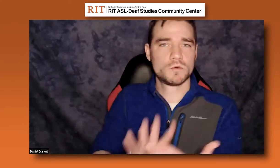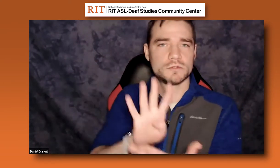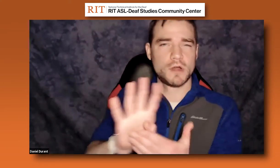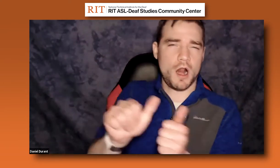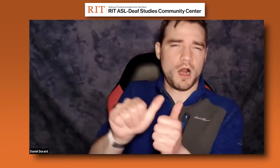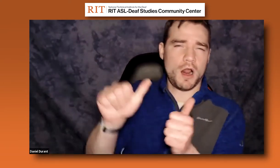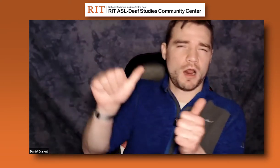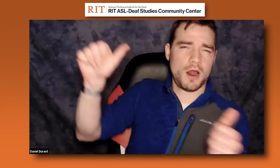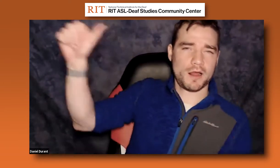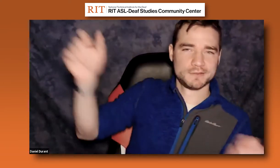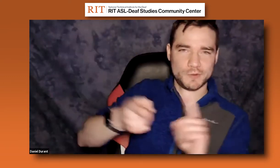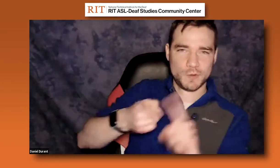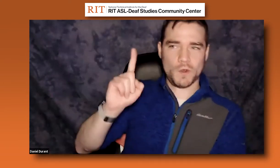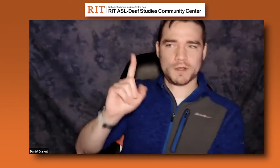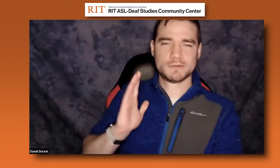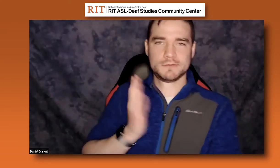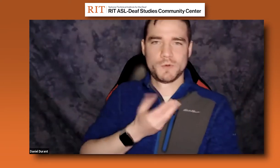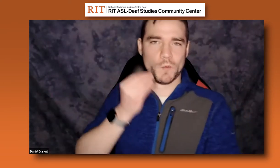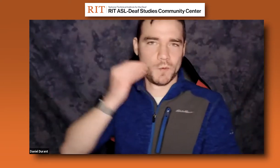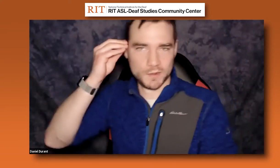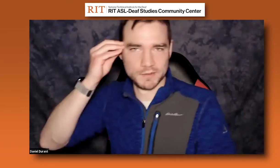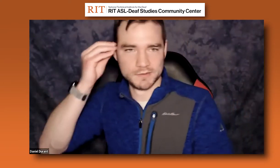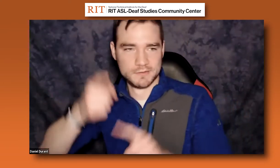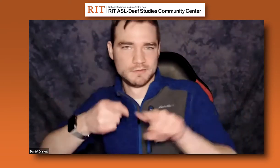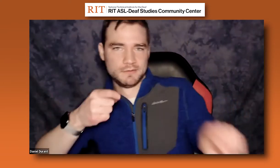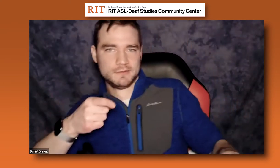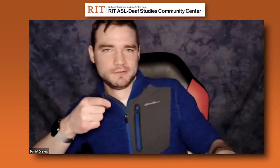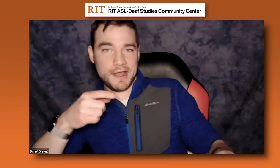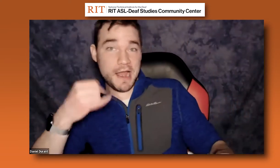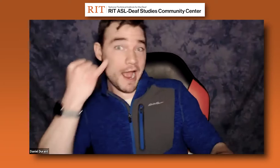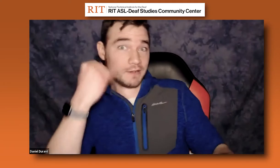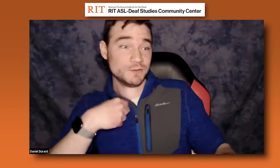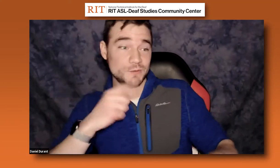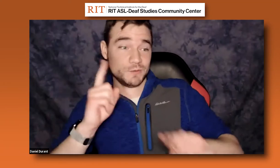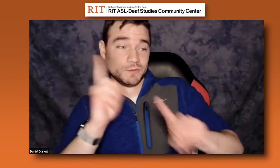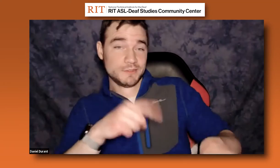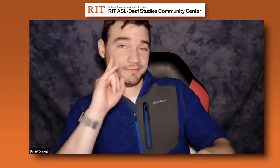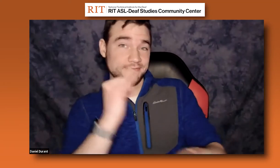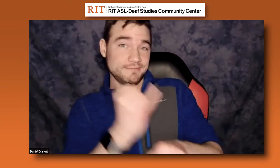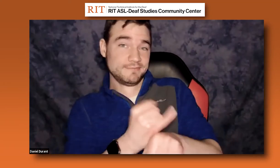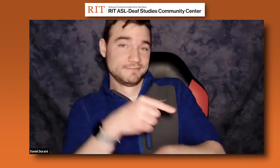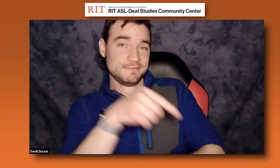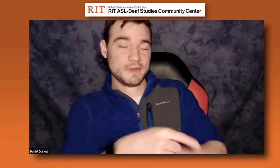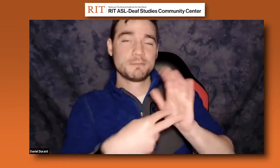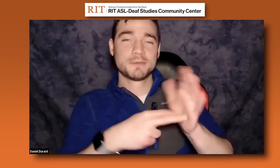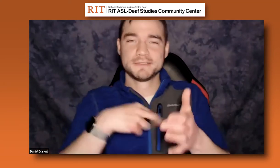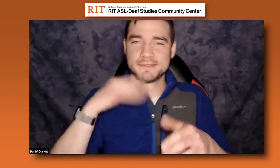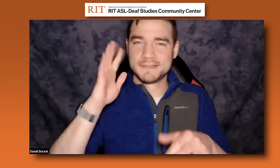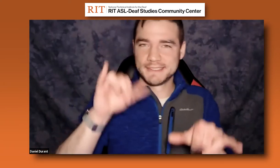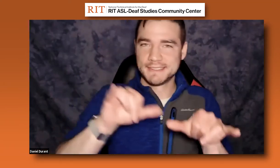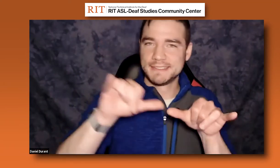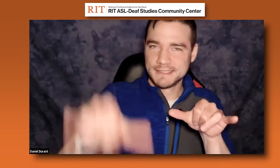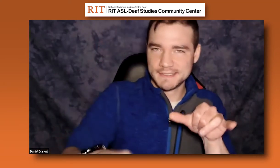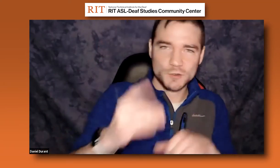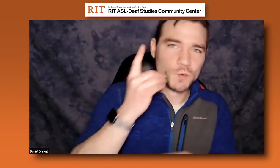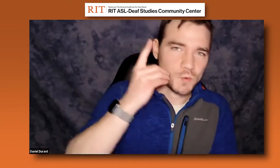was 4 hours away from where I lived, so if I go to Deaf school,